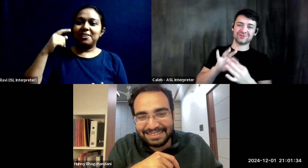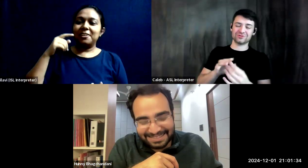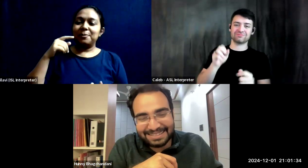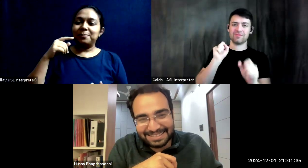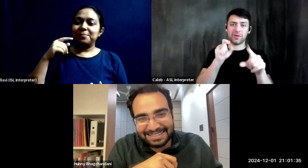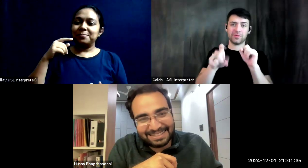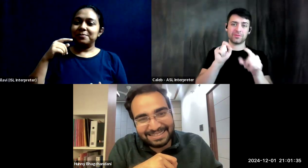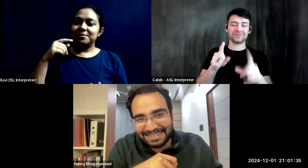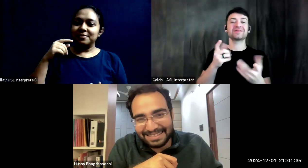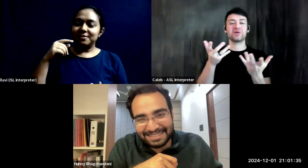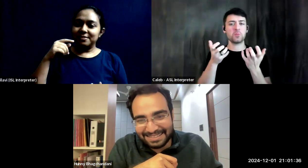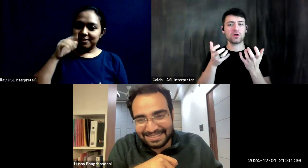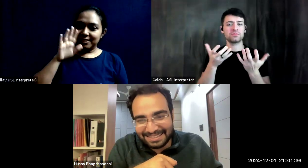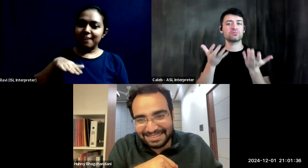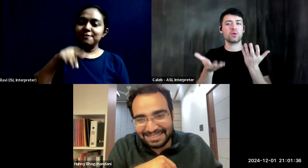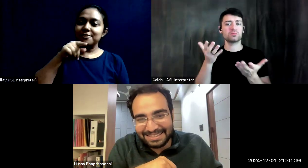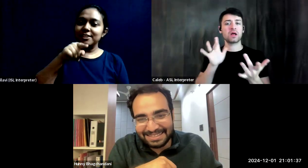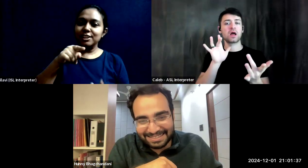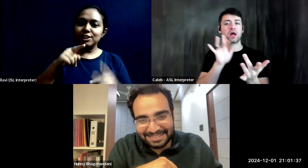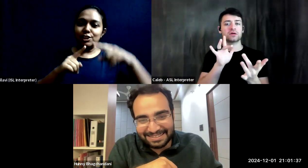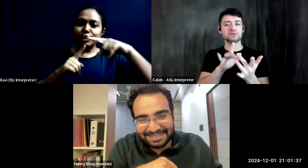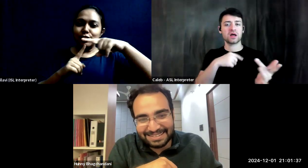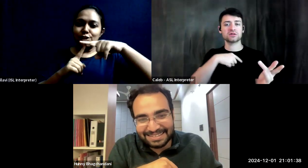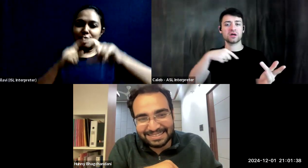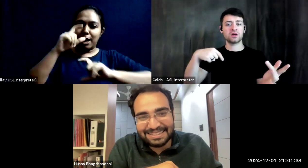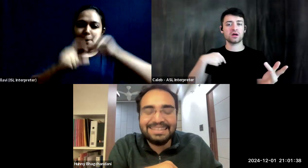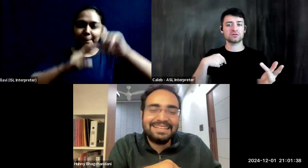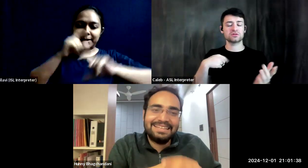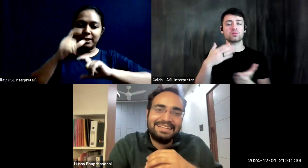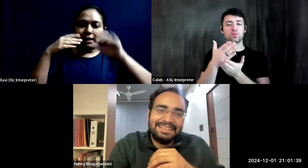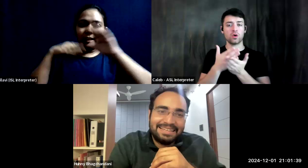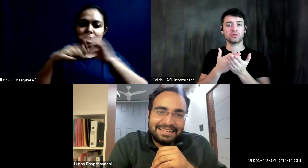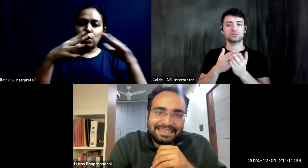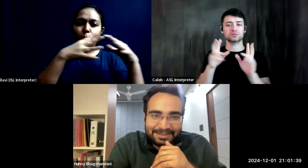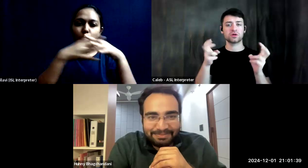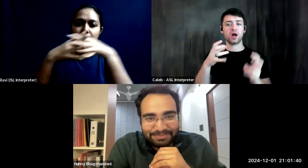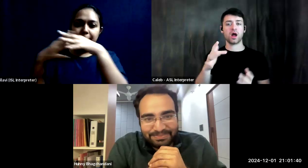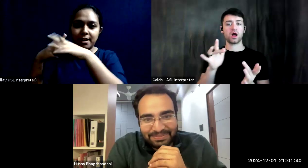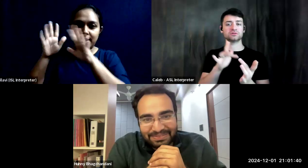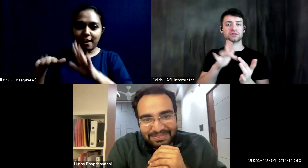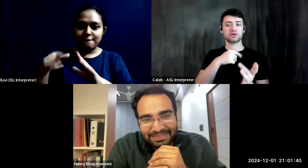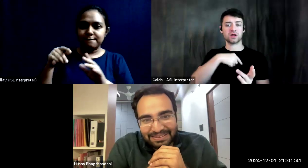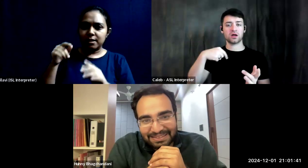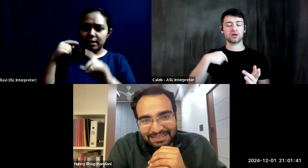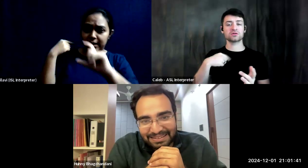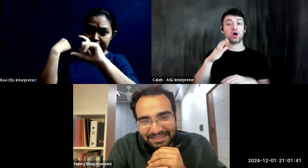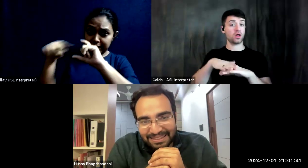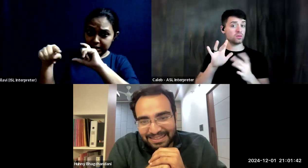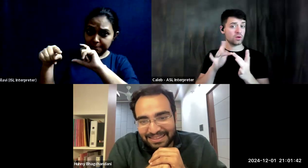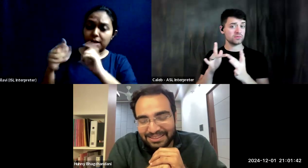portion in the Torchit website. Is that a way to give suggestions?